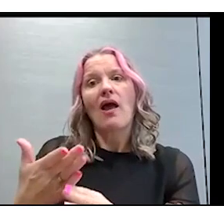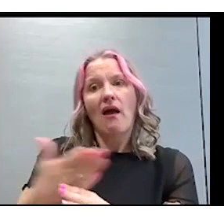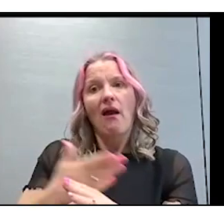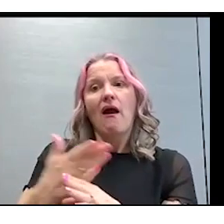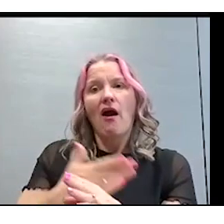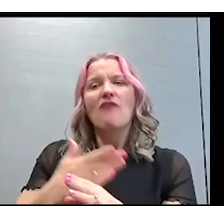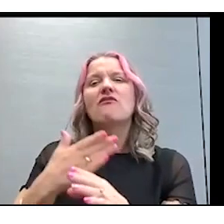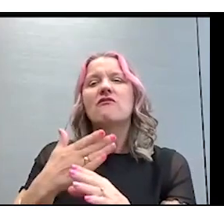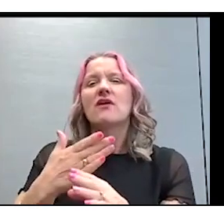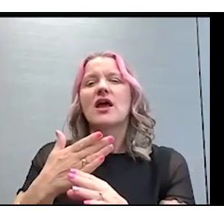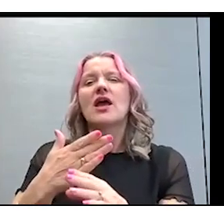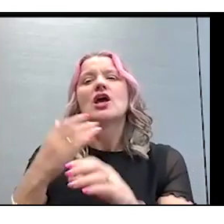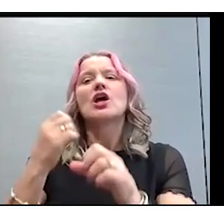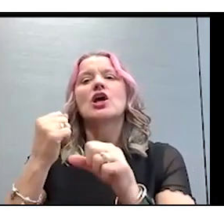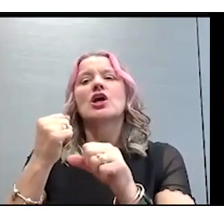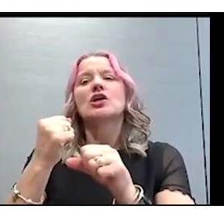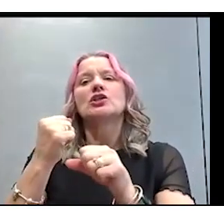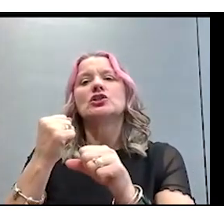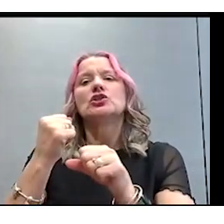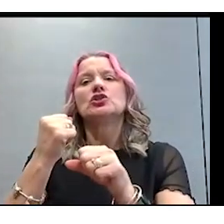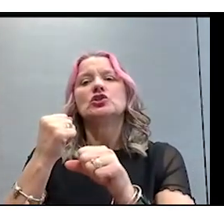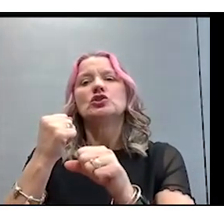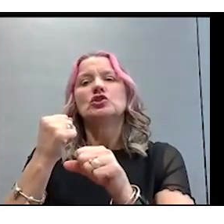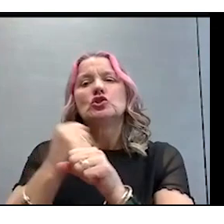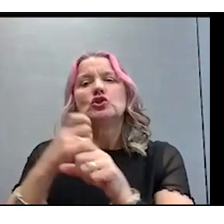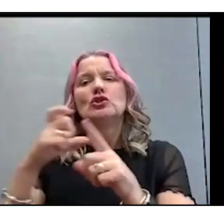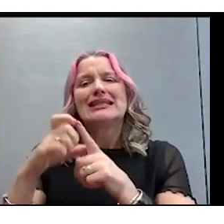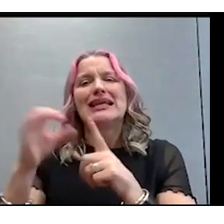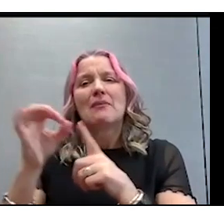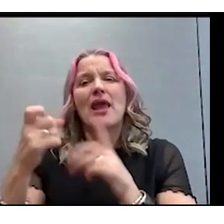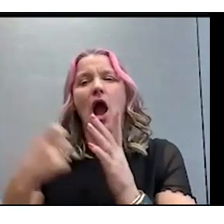there was an article that, I'm sure that, you know, Samsung engineers were using it,